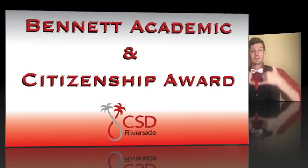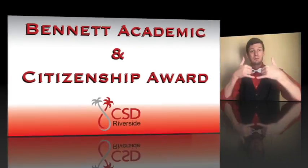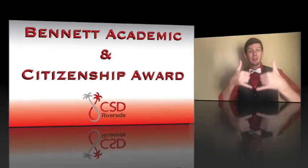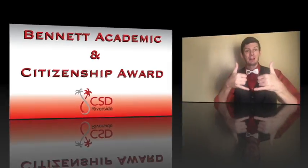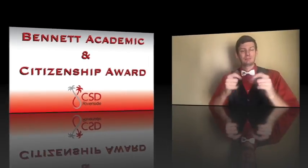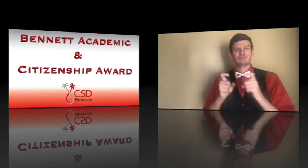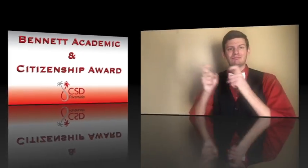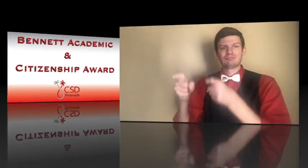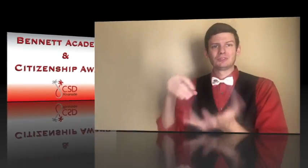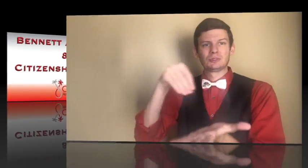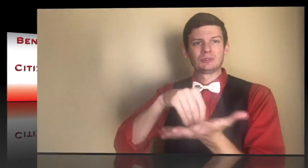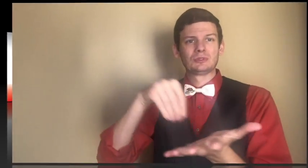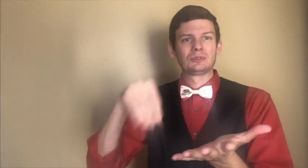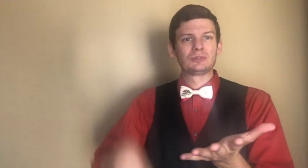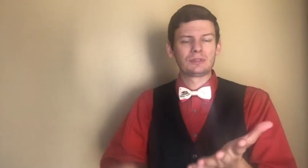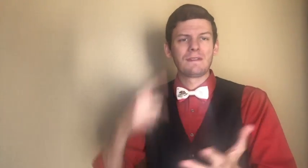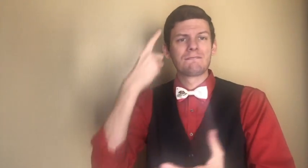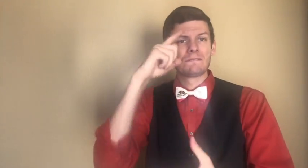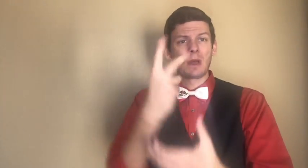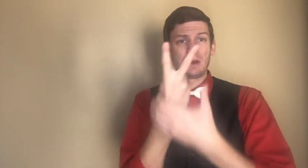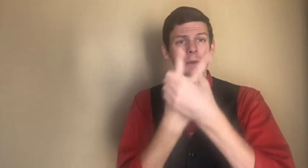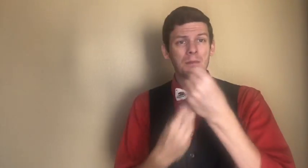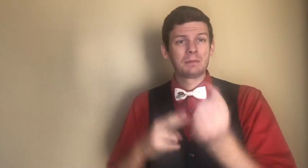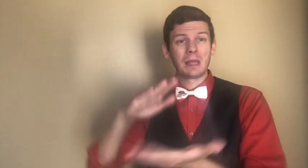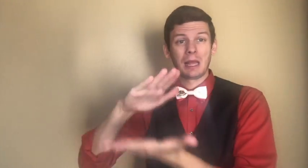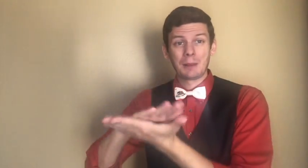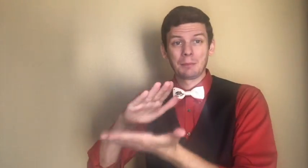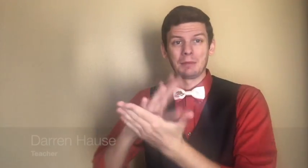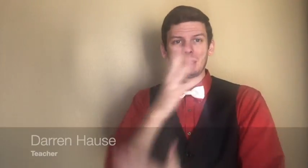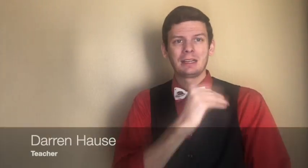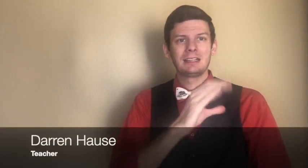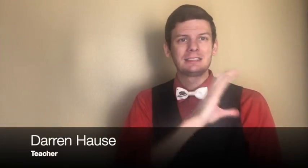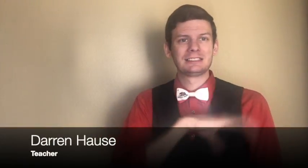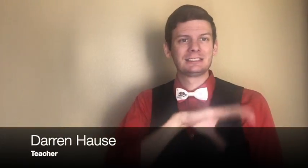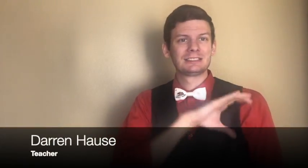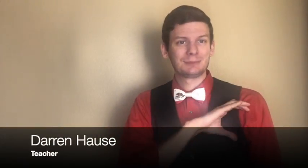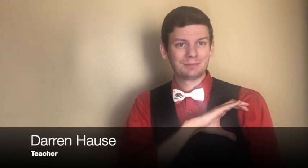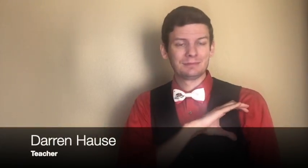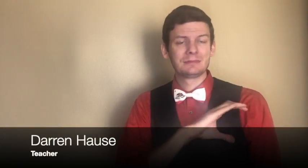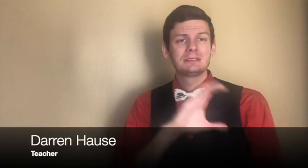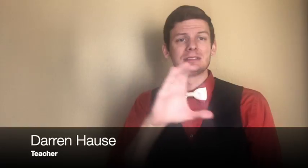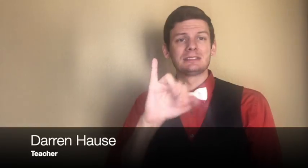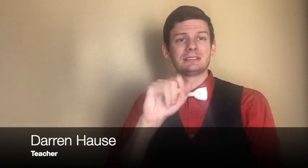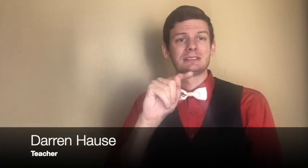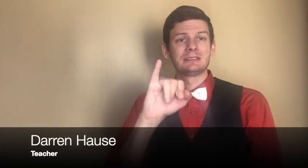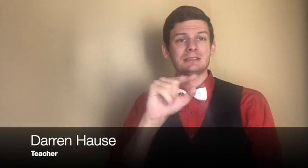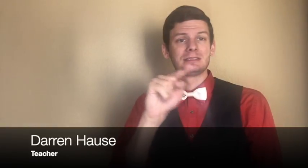This award goes to a student for their academic achievement and citizenship.